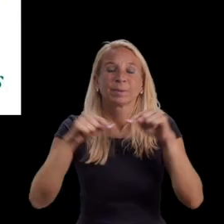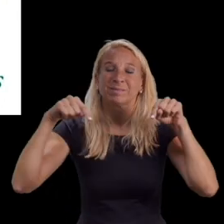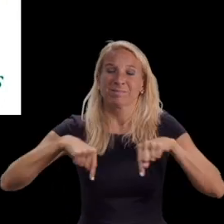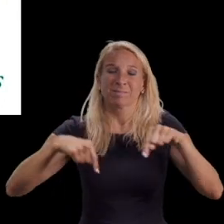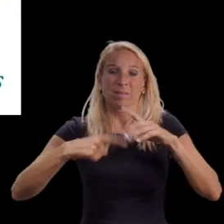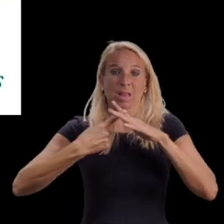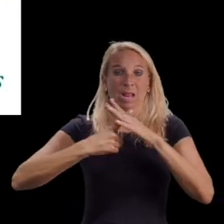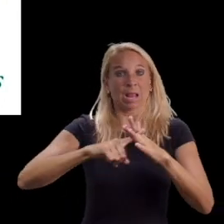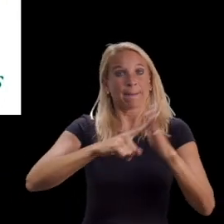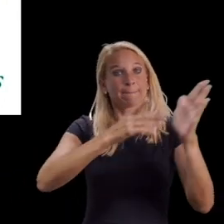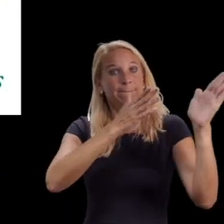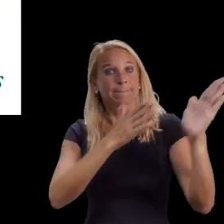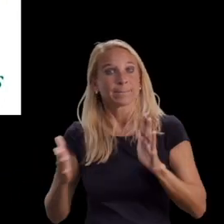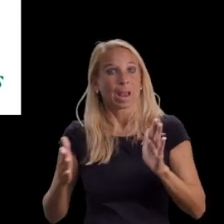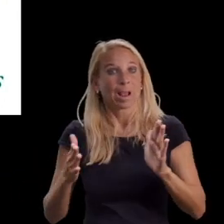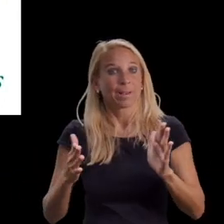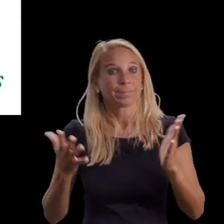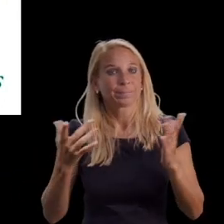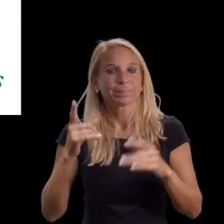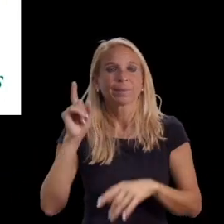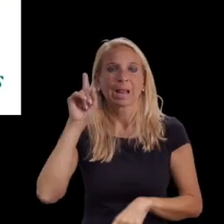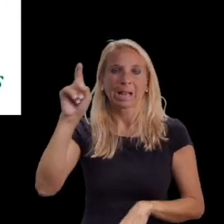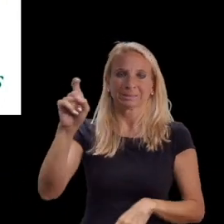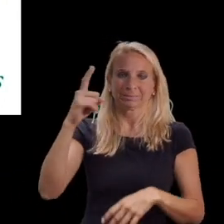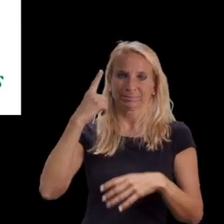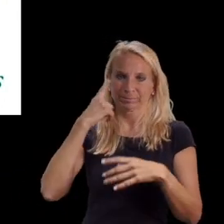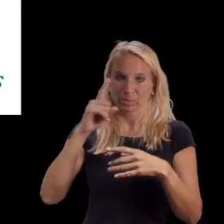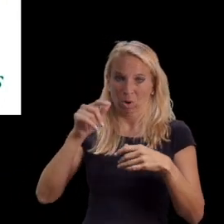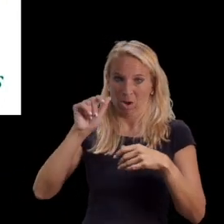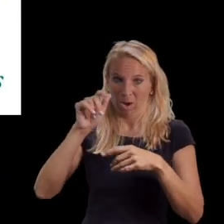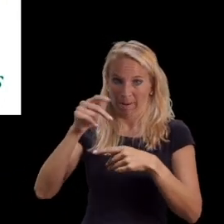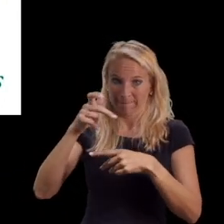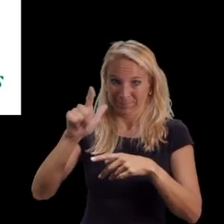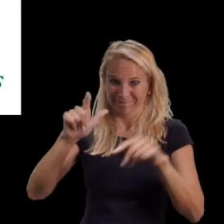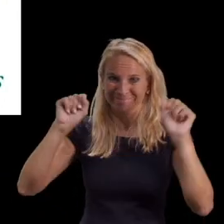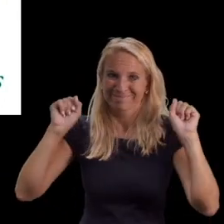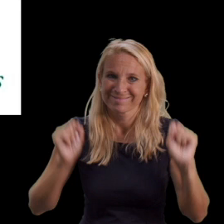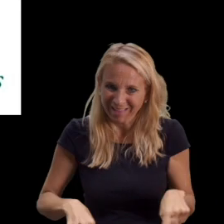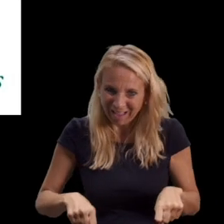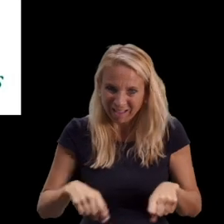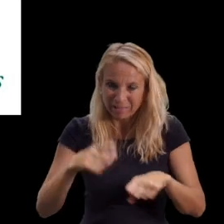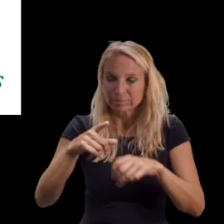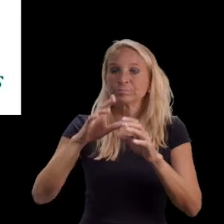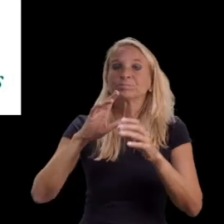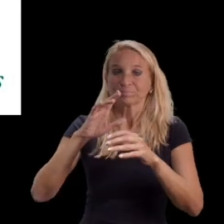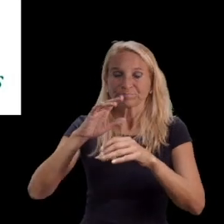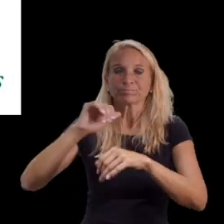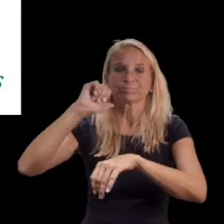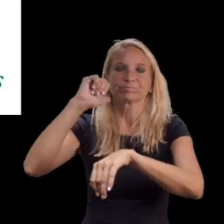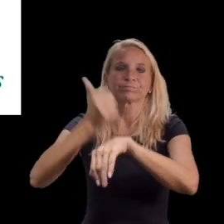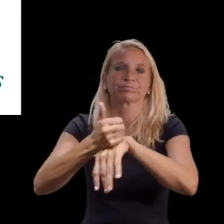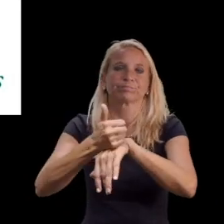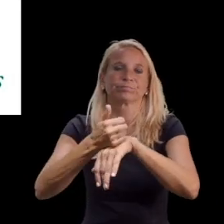they are allowed to ask for an appeal on your behalf so long as they have a release to establish that they're allowed to do so.